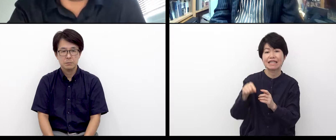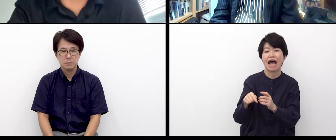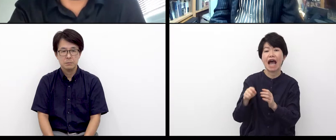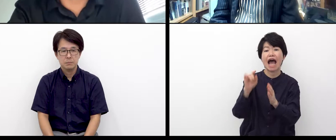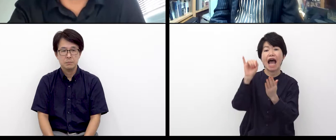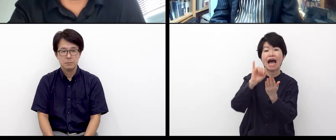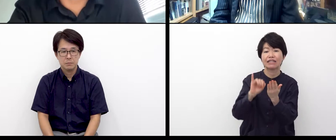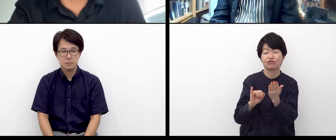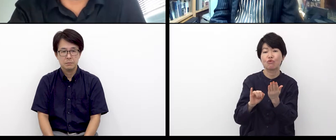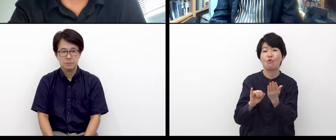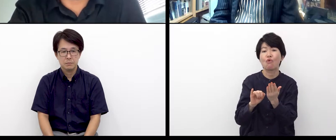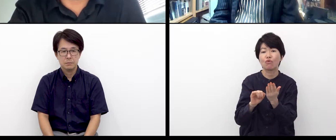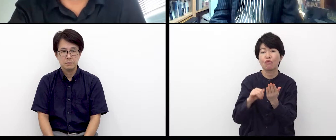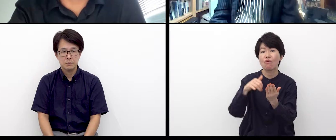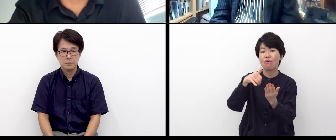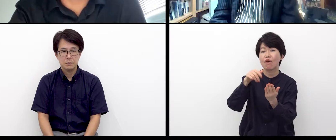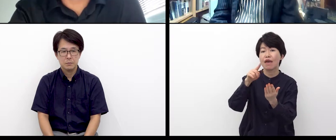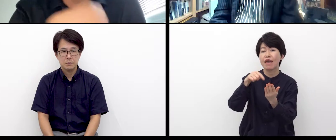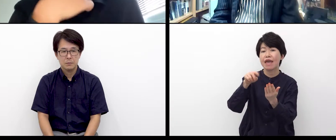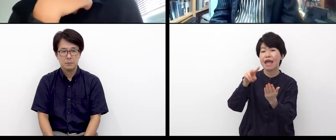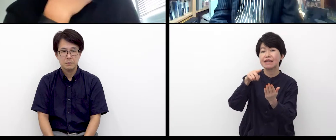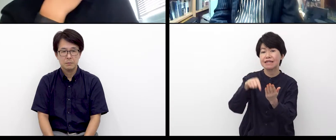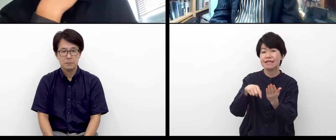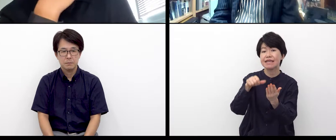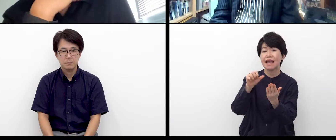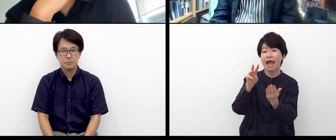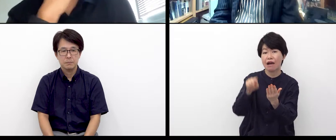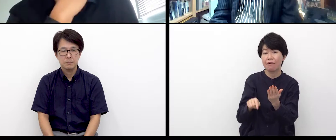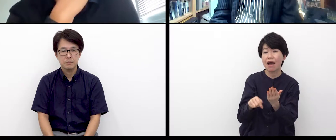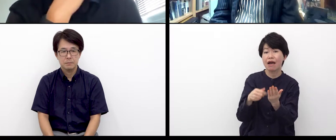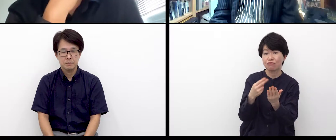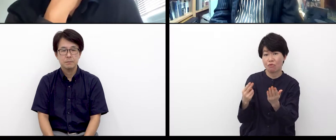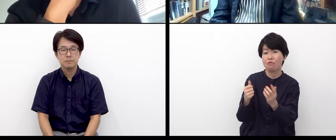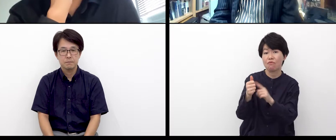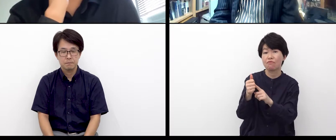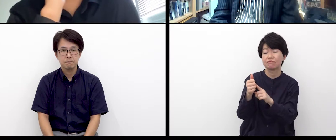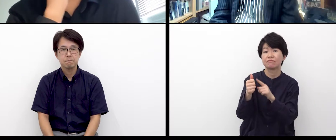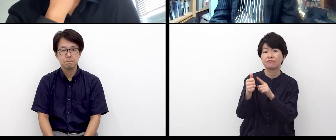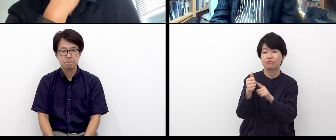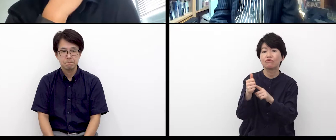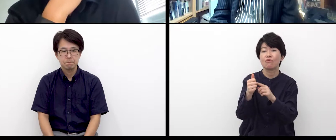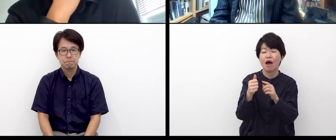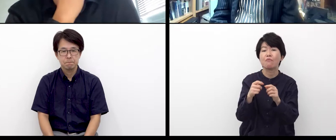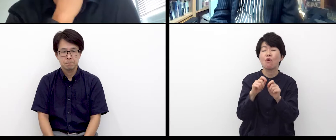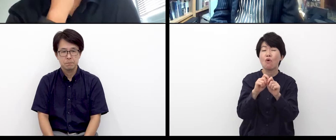He had been shutting himself away at home for decades. While he had a job,